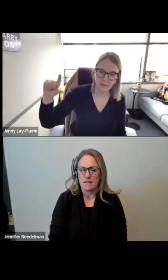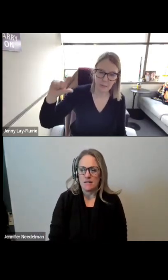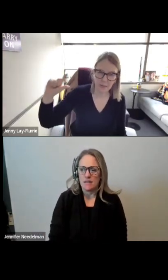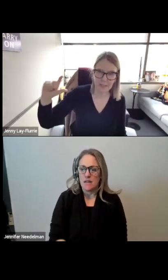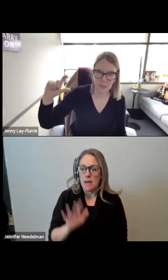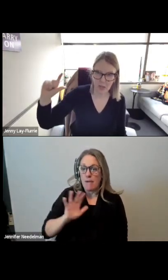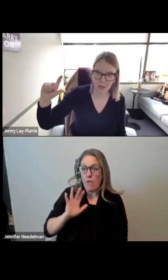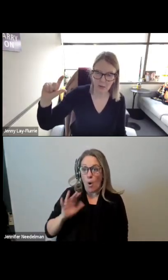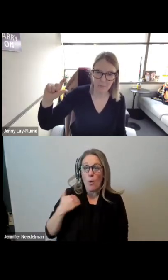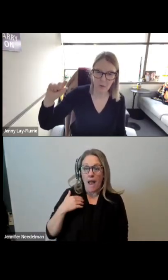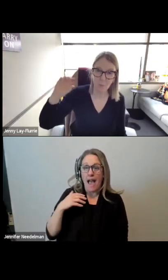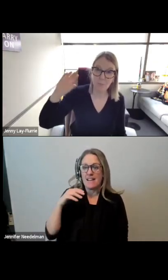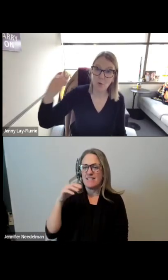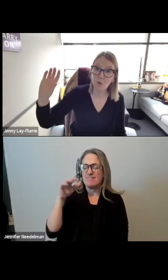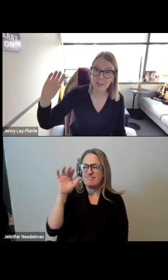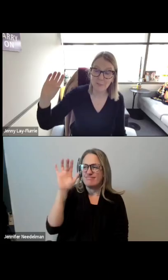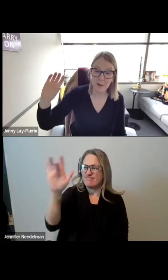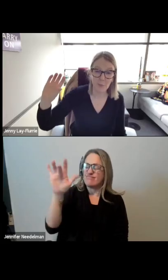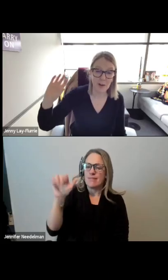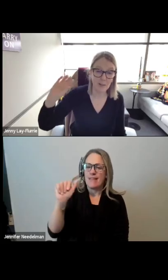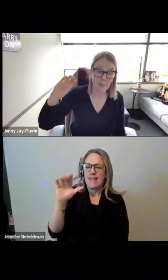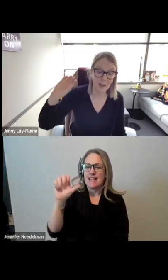Accessibility Checker. We moved it by the way,